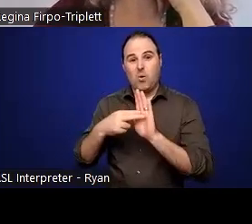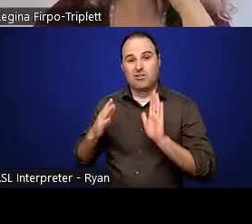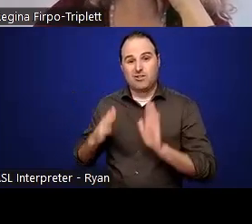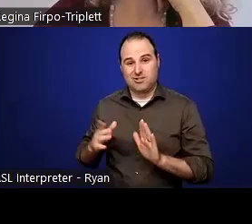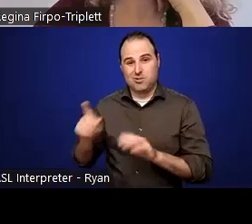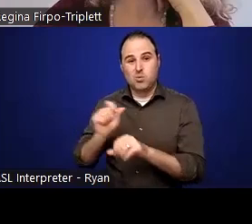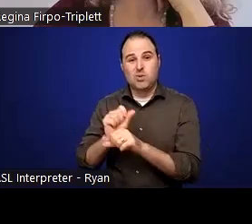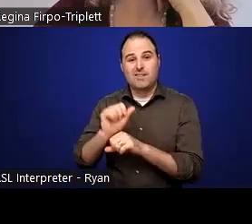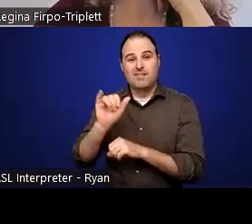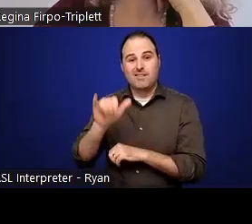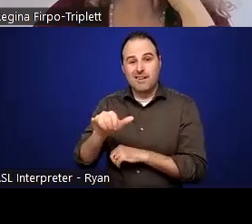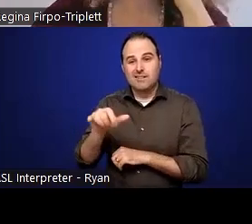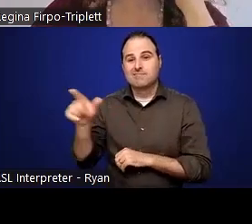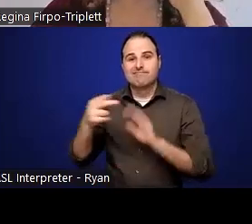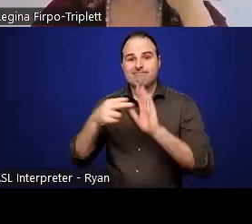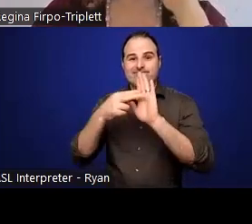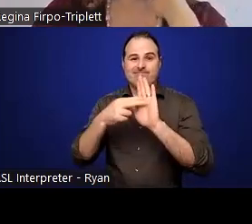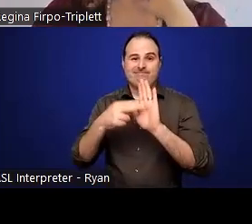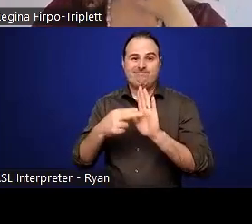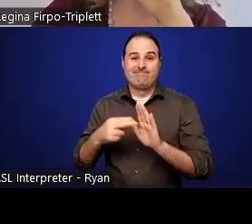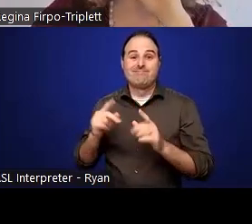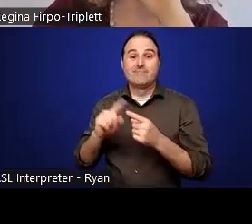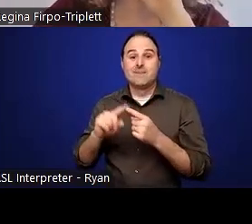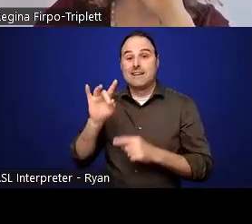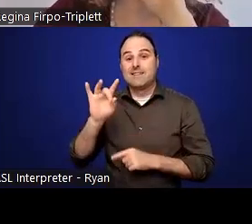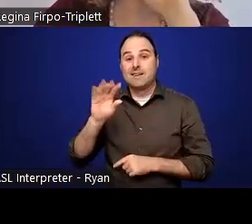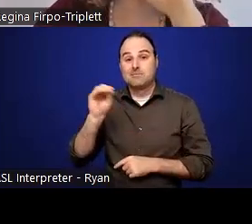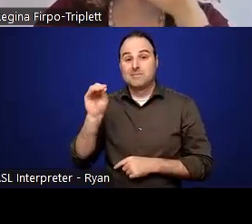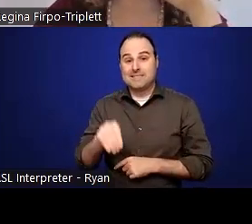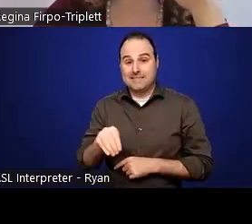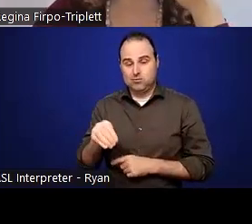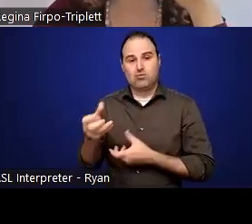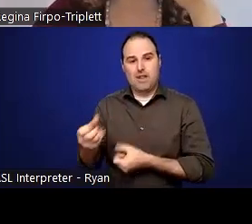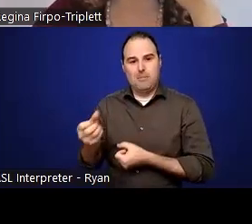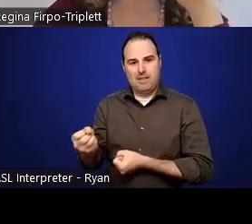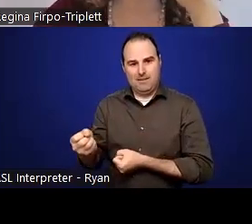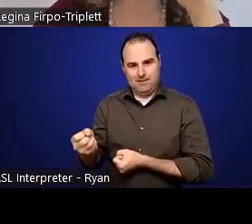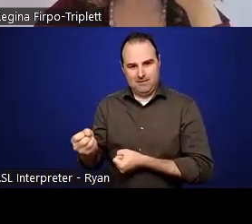videos until they reached 85% inter-rater reliability. Now they're working hard on